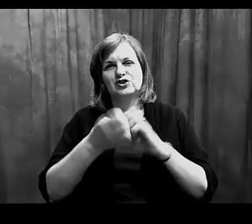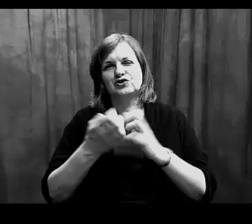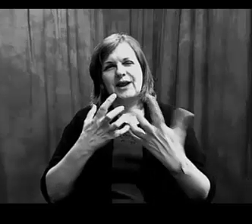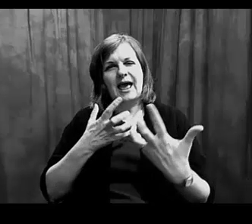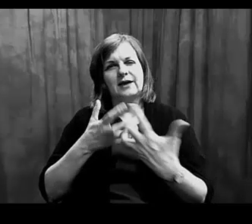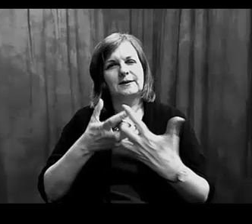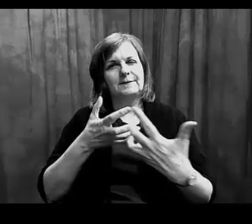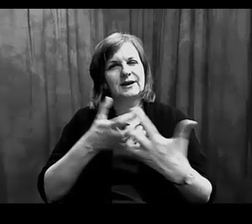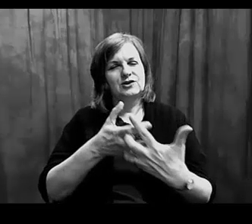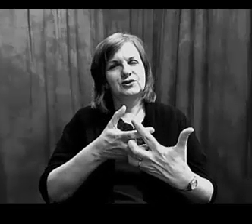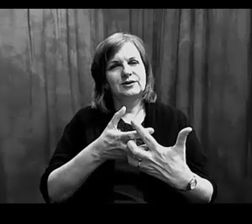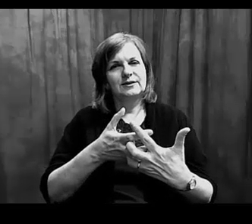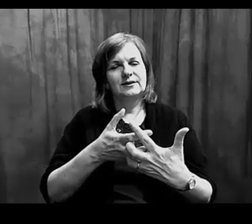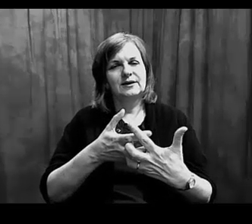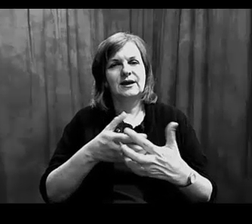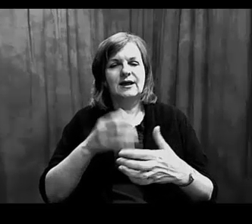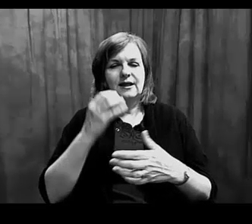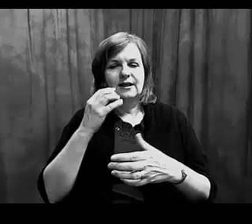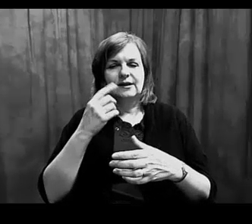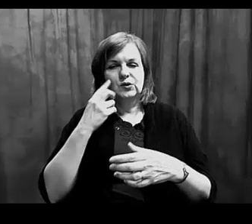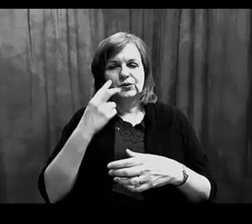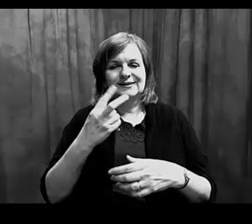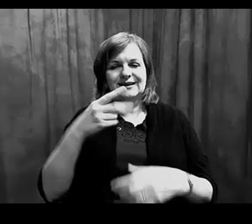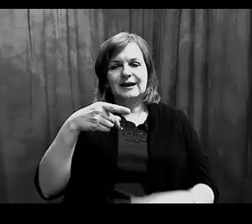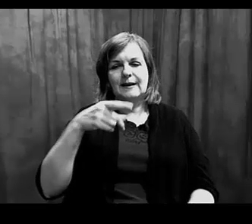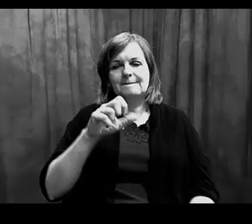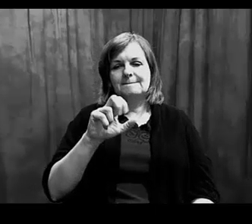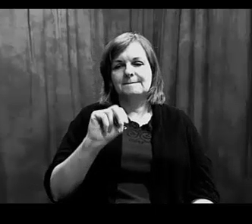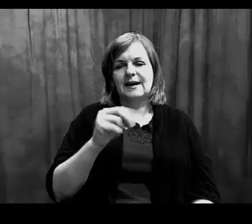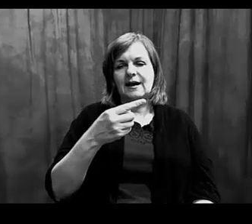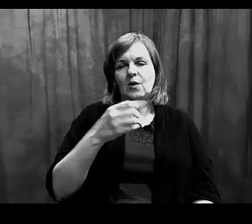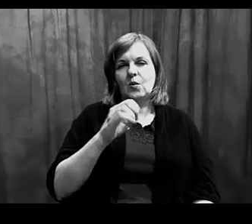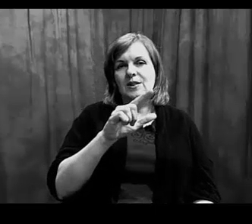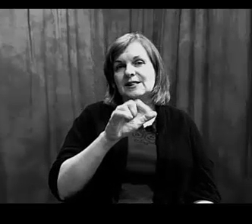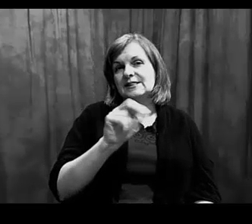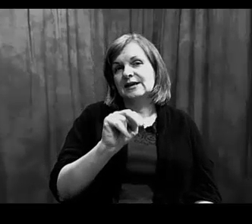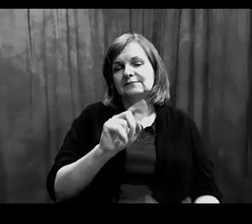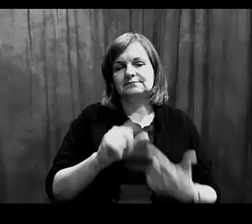biology and why we're going to go in the direction that we do to talk about things